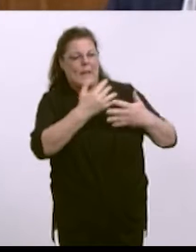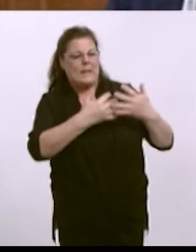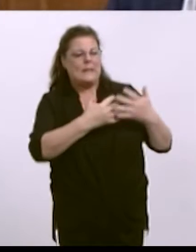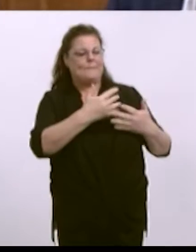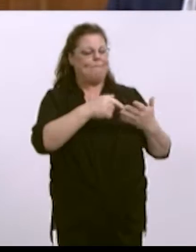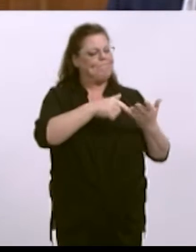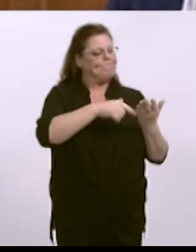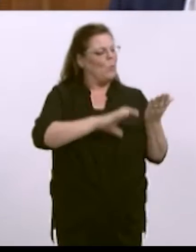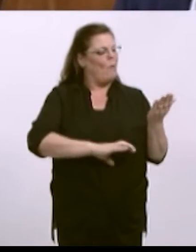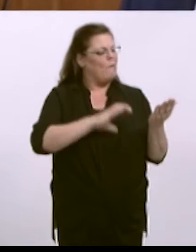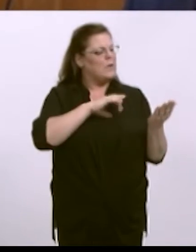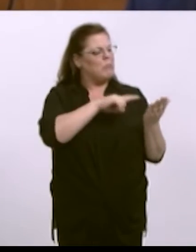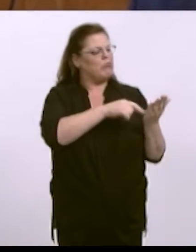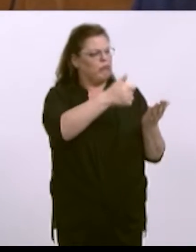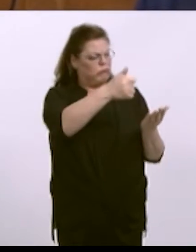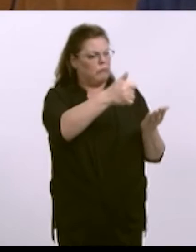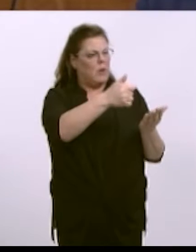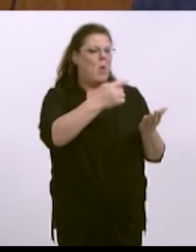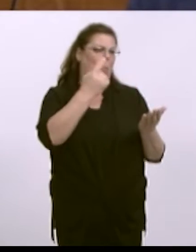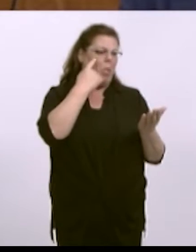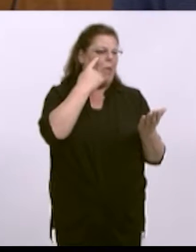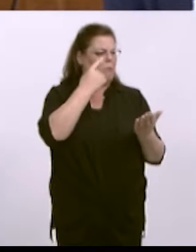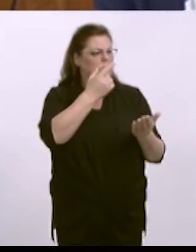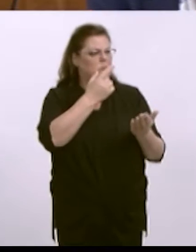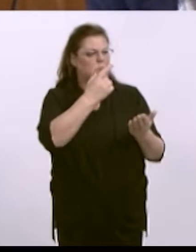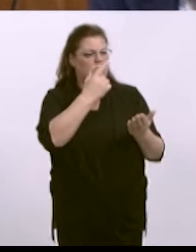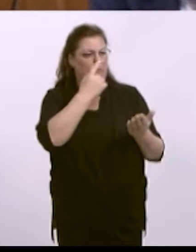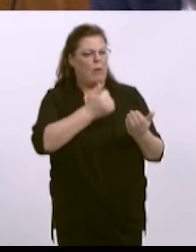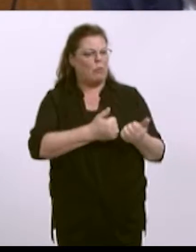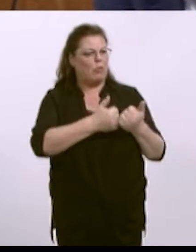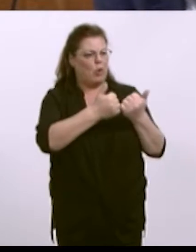figures that we have; we believe that they are robust. They were figures that were provided